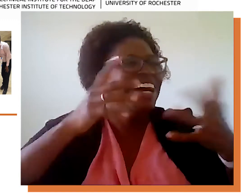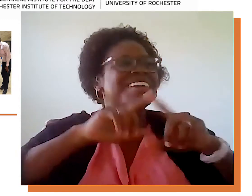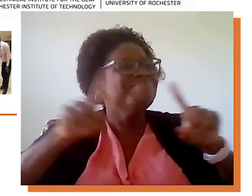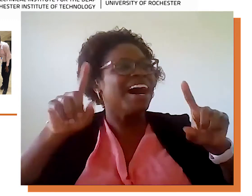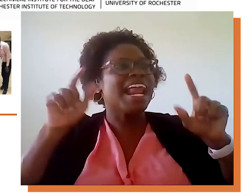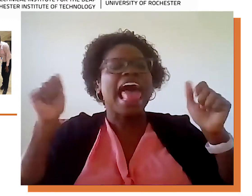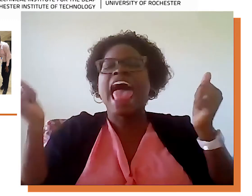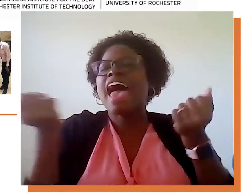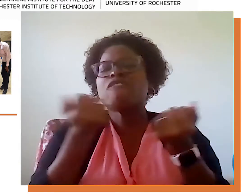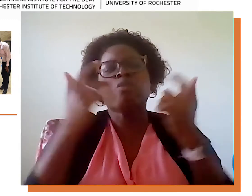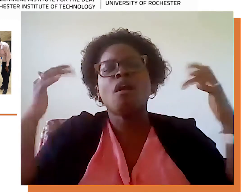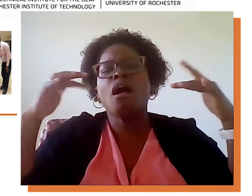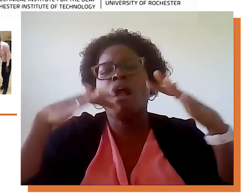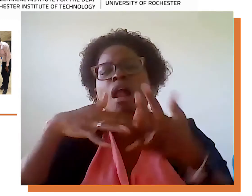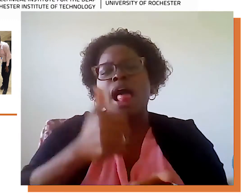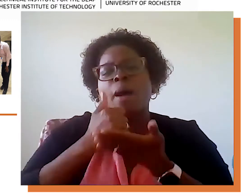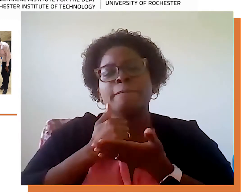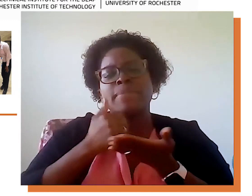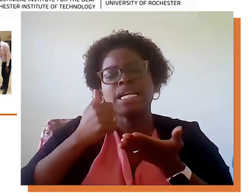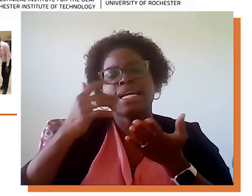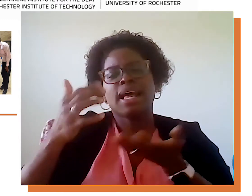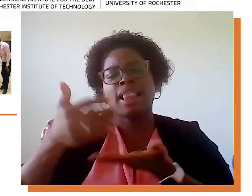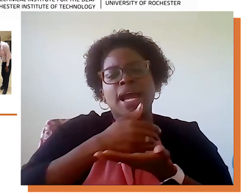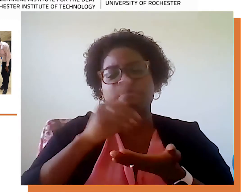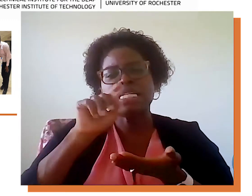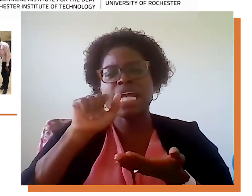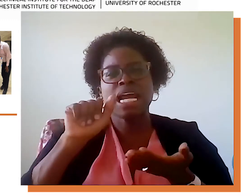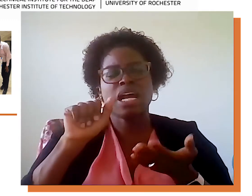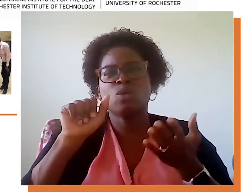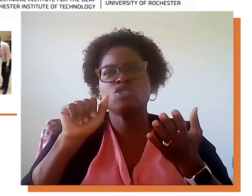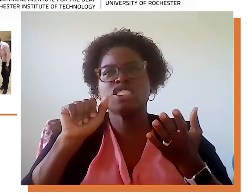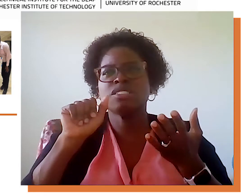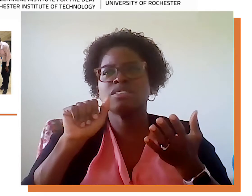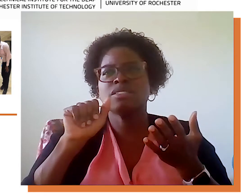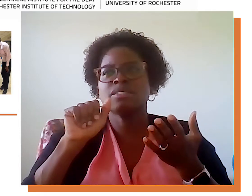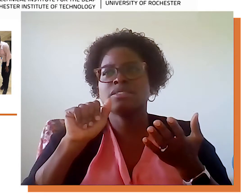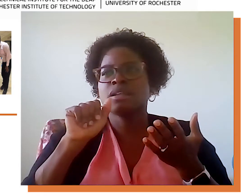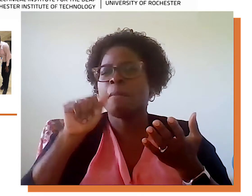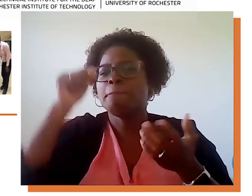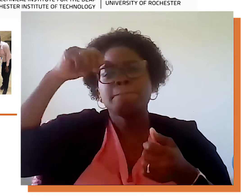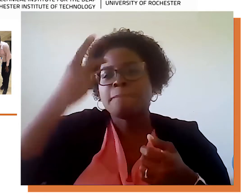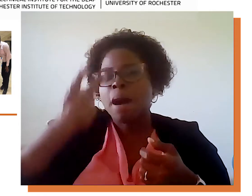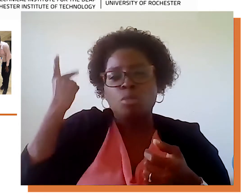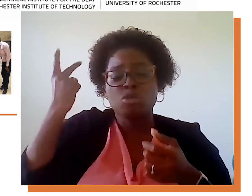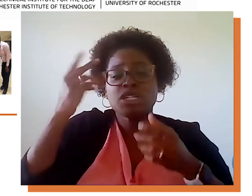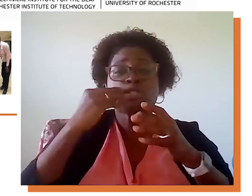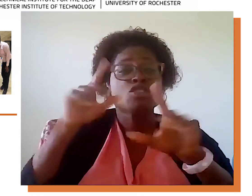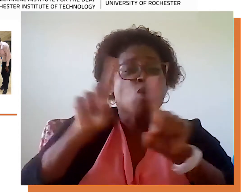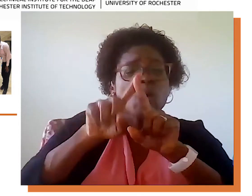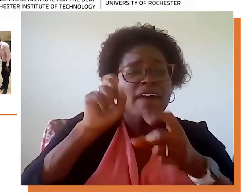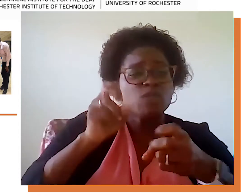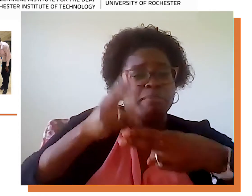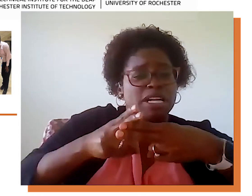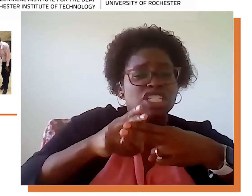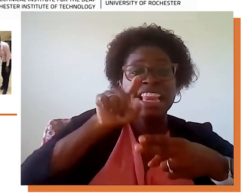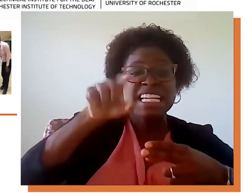And just everyone really supported me through this and helped me collect my data. It was incredible, and it's such a fond memory.